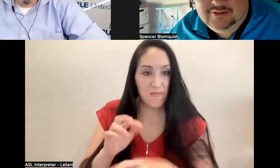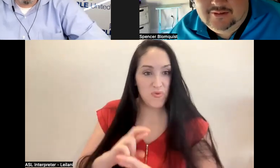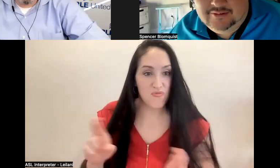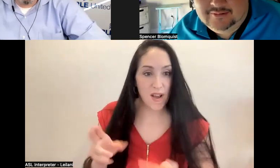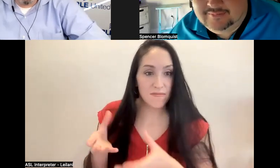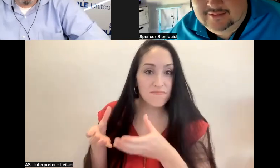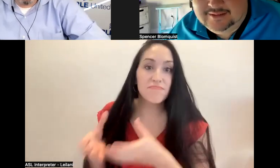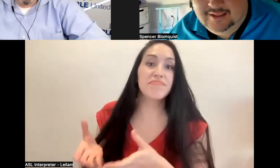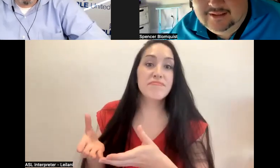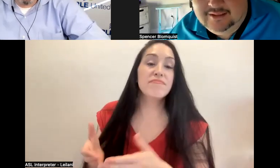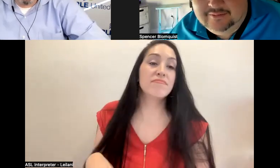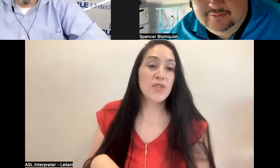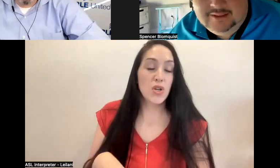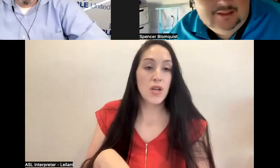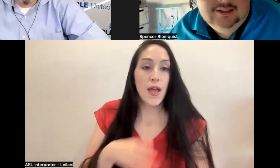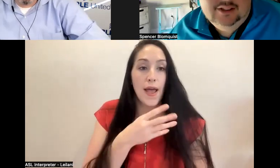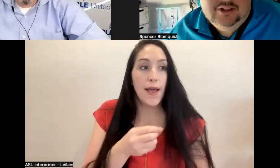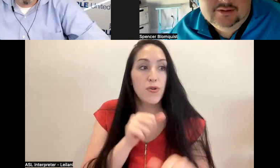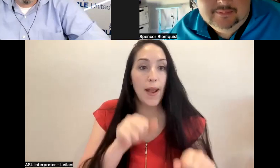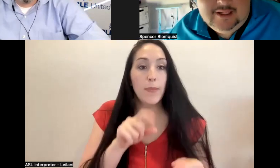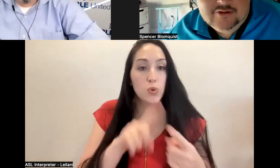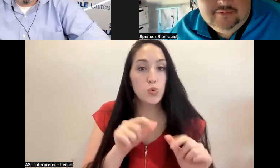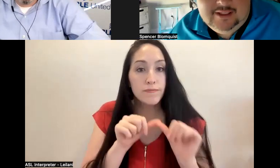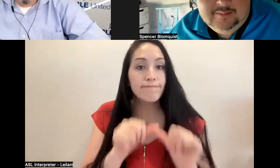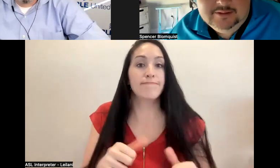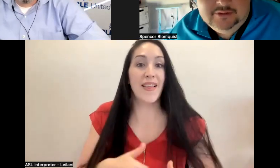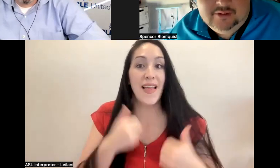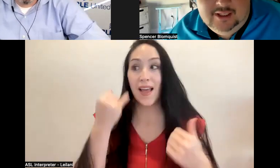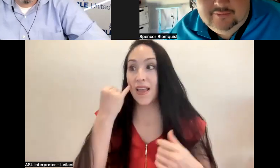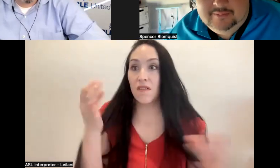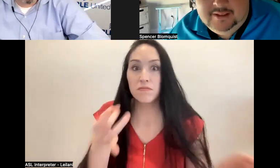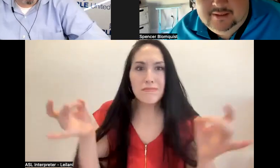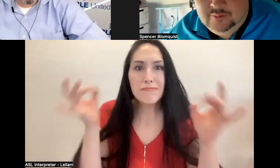sustain your lifestyle if you know something catastrophic happens in your life, I mean,